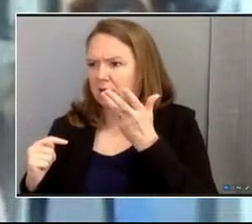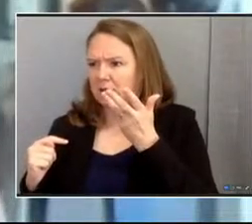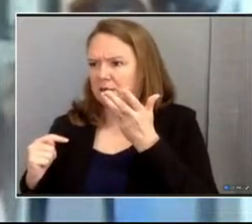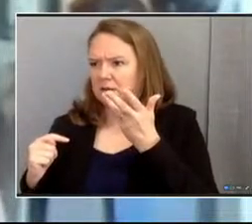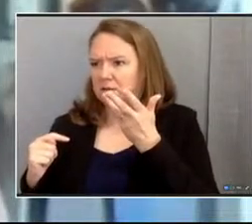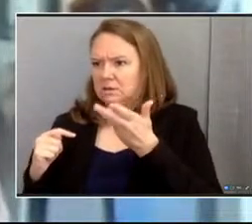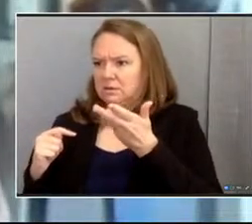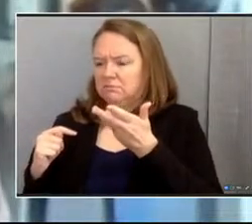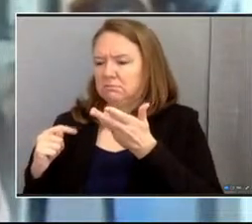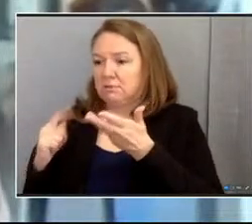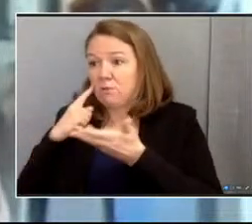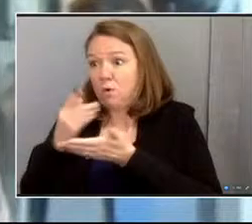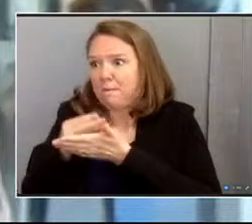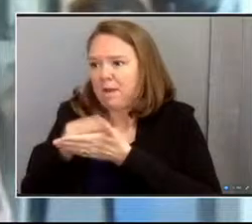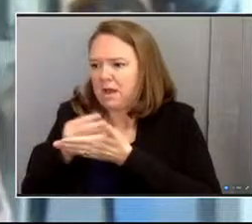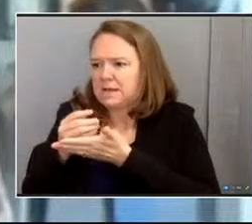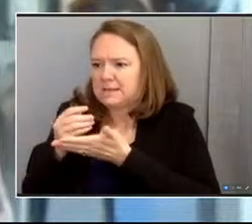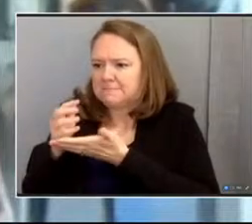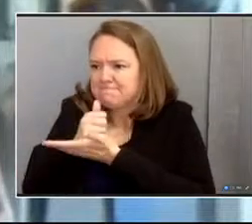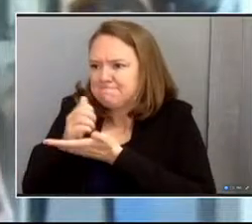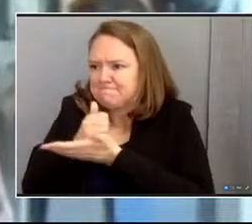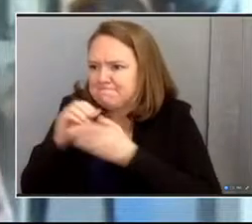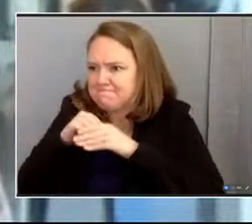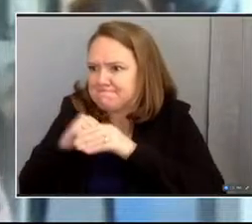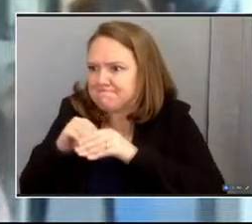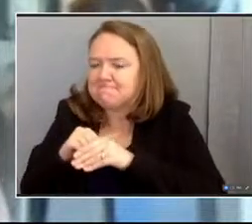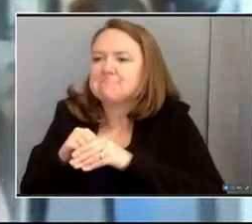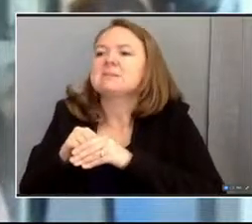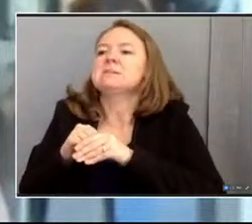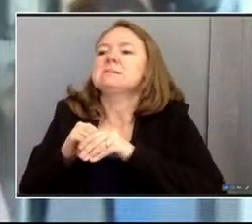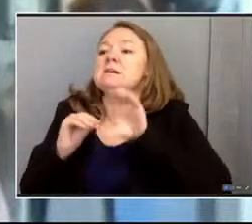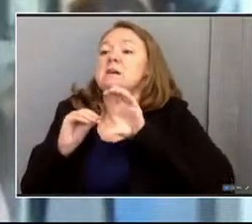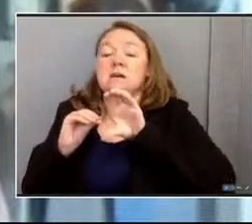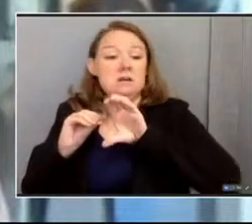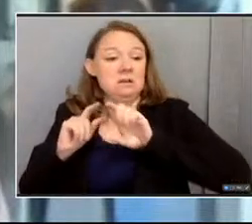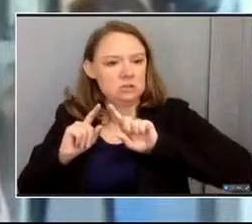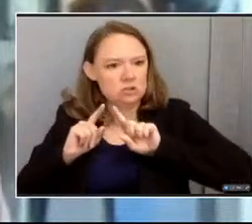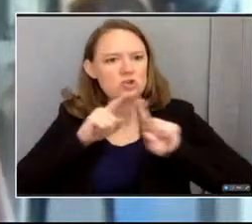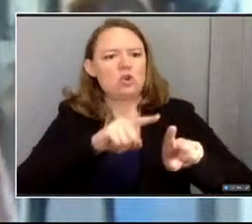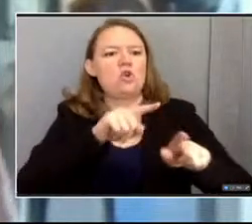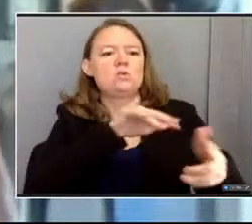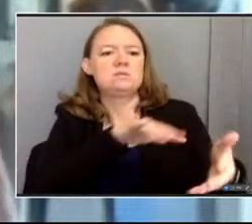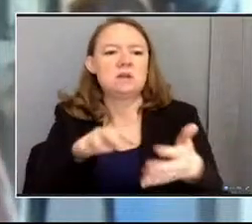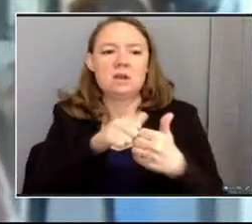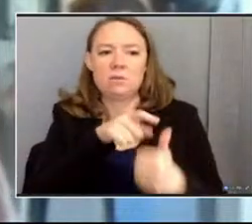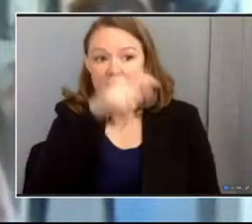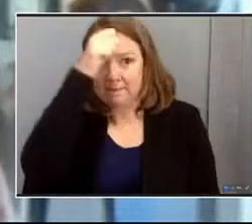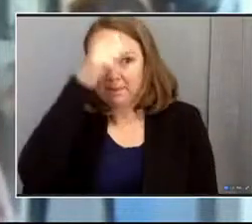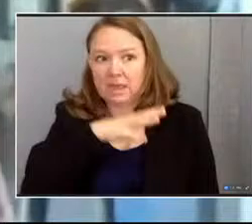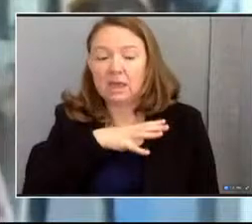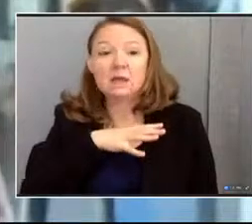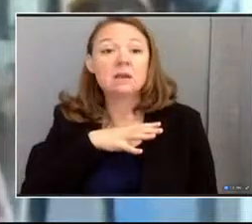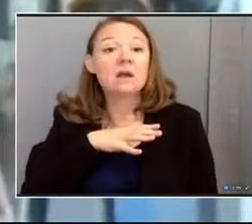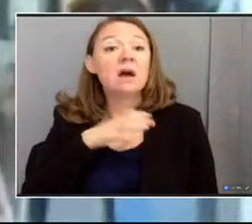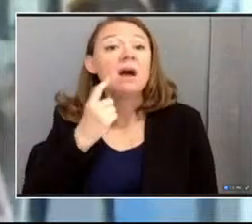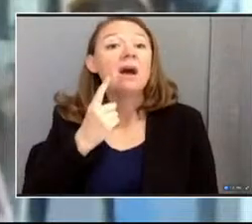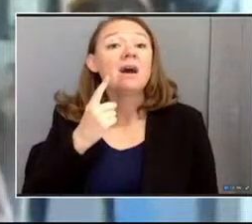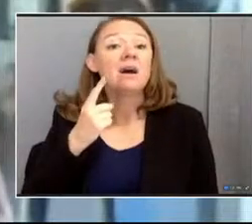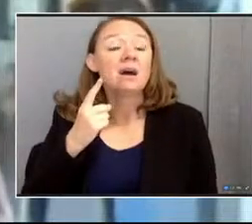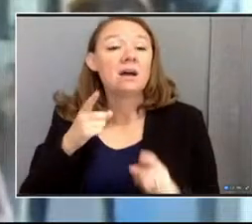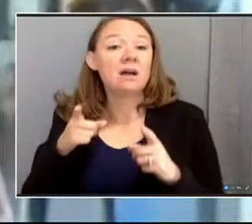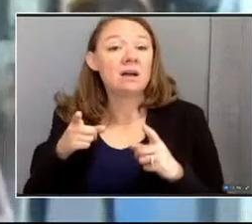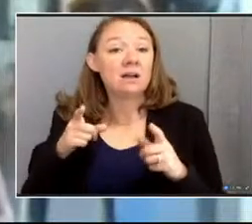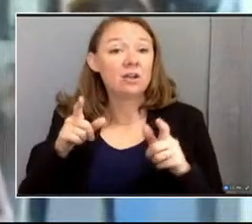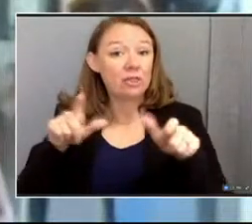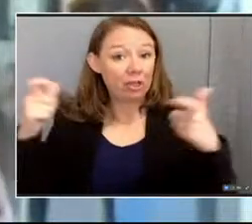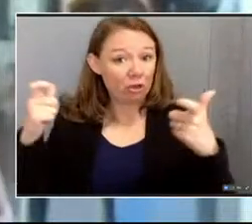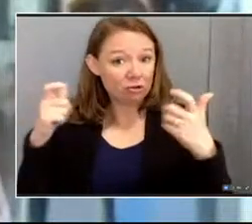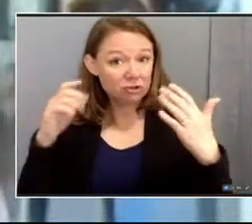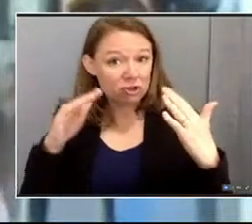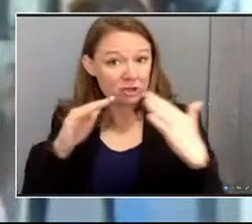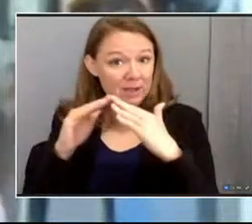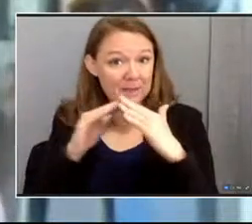But it was the community at large, the community that I was living here in south Philadelphia that